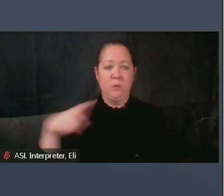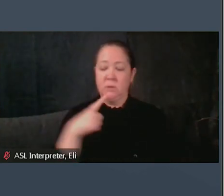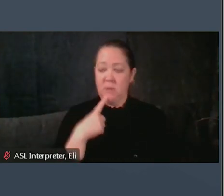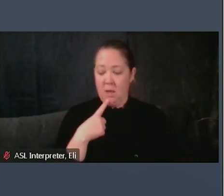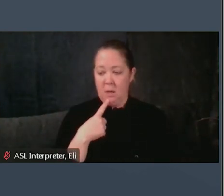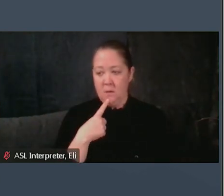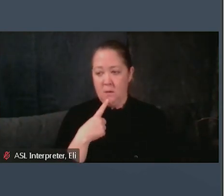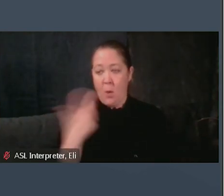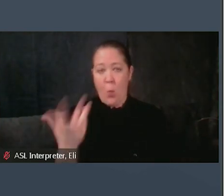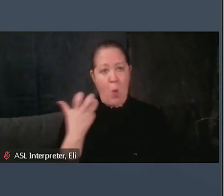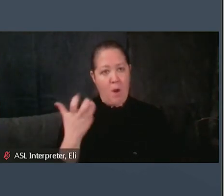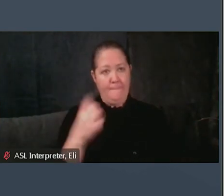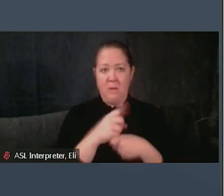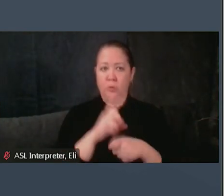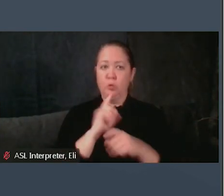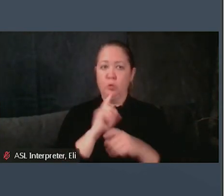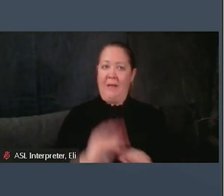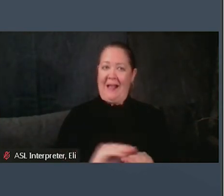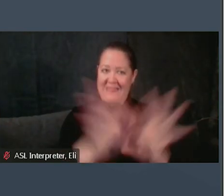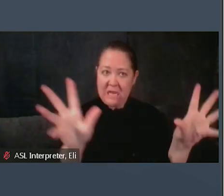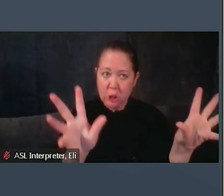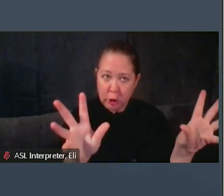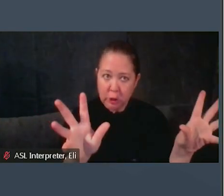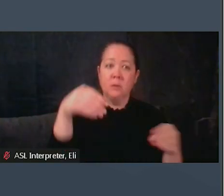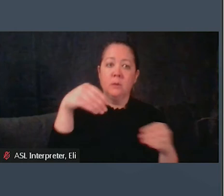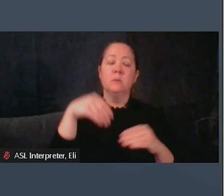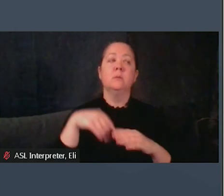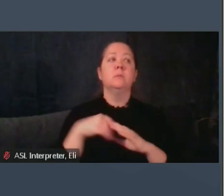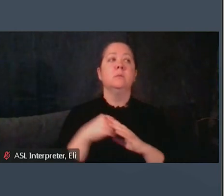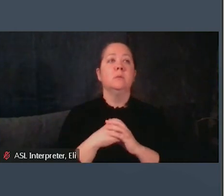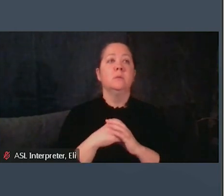be absolutely clear that in principle I support government